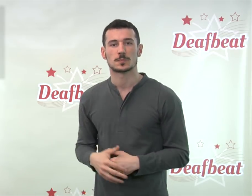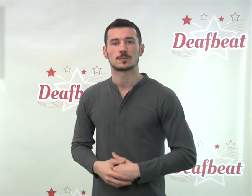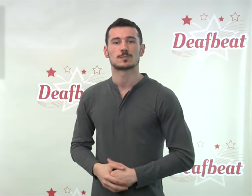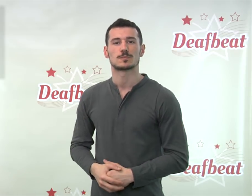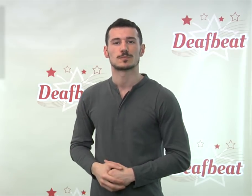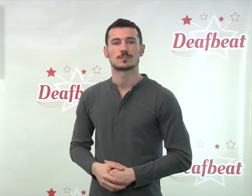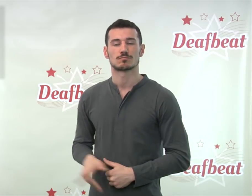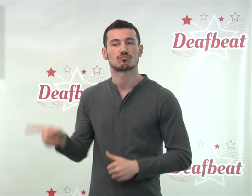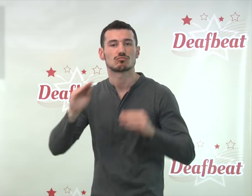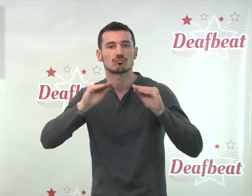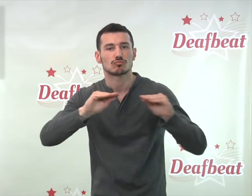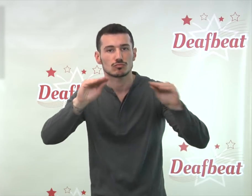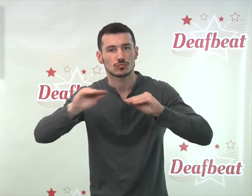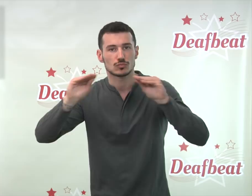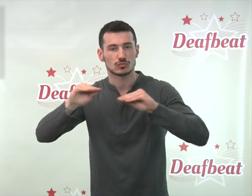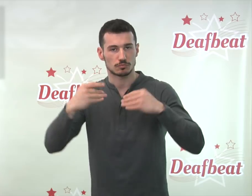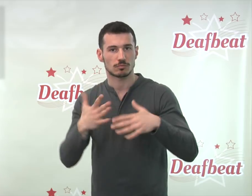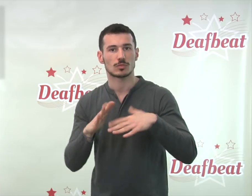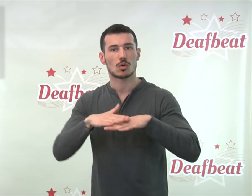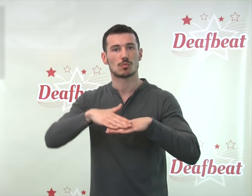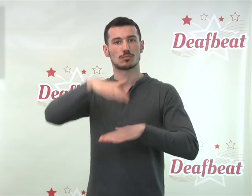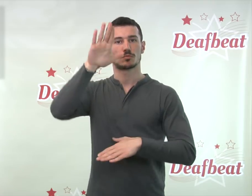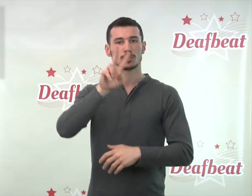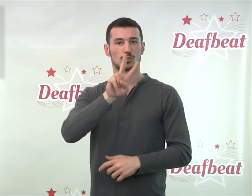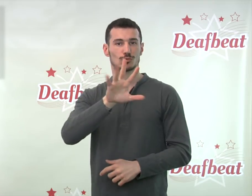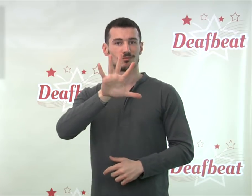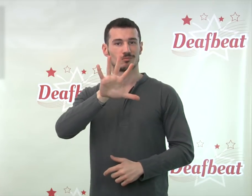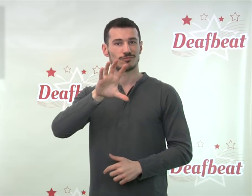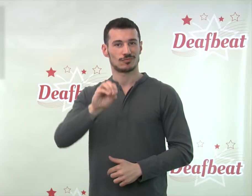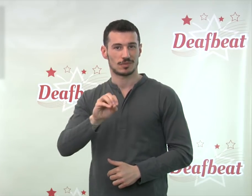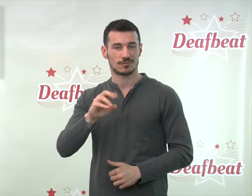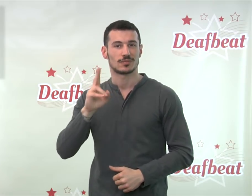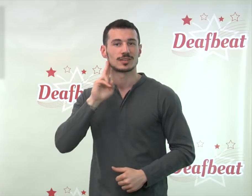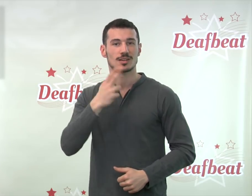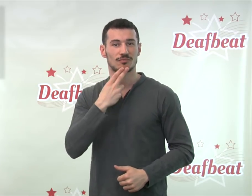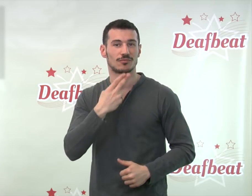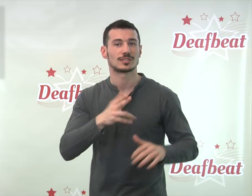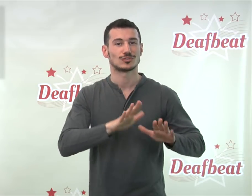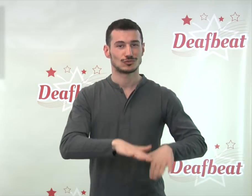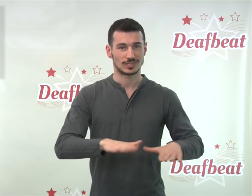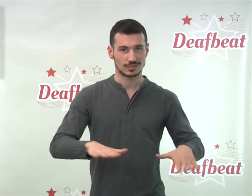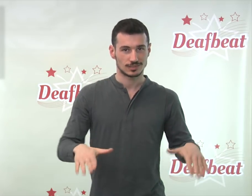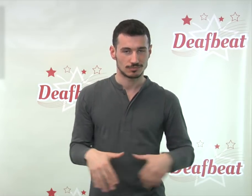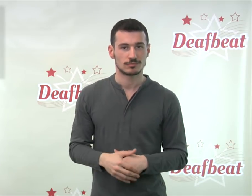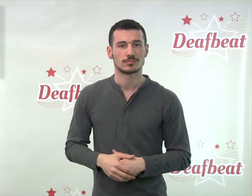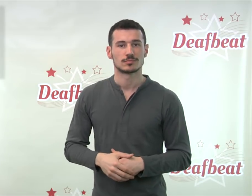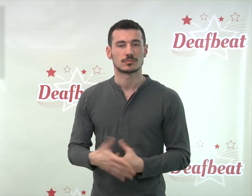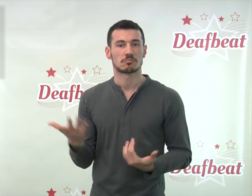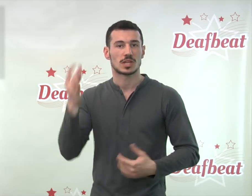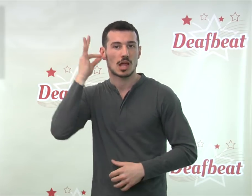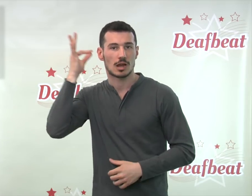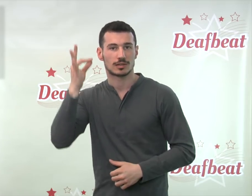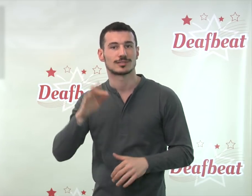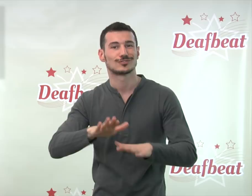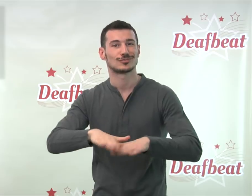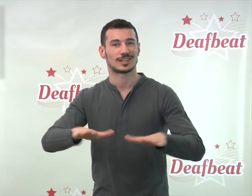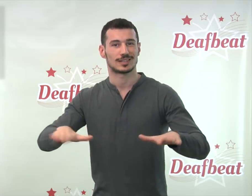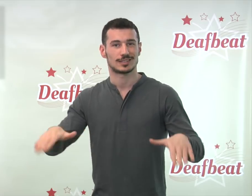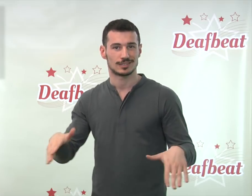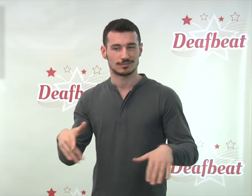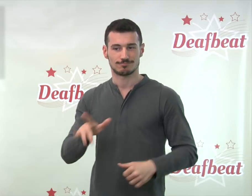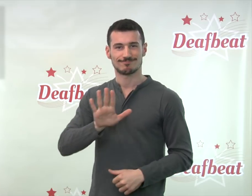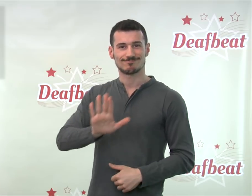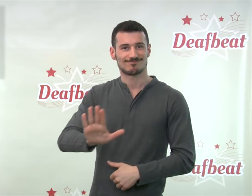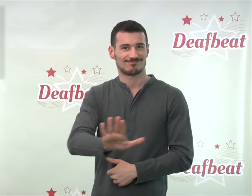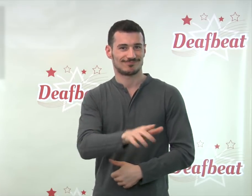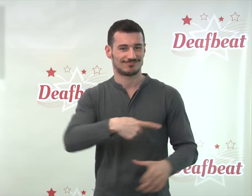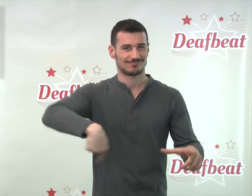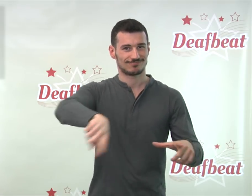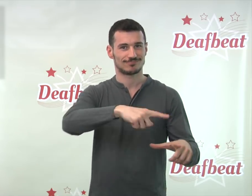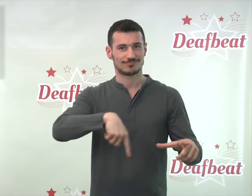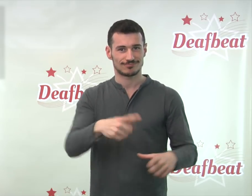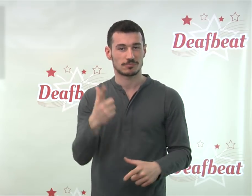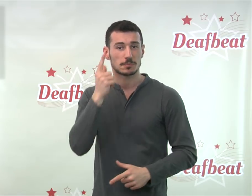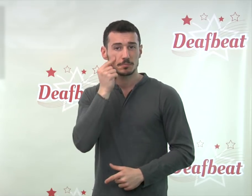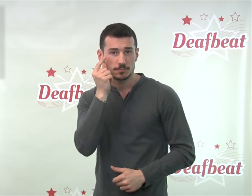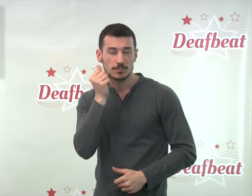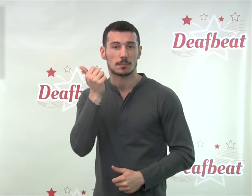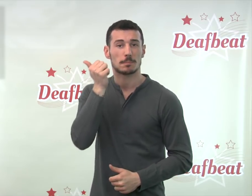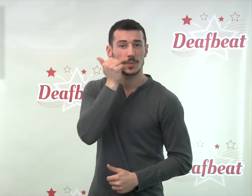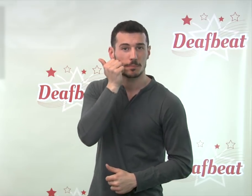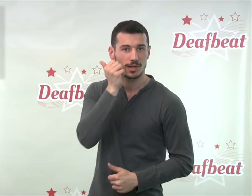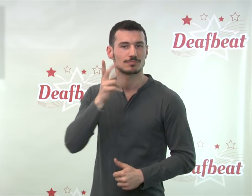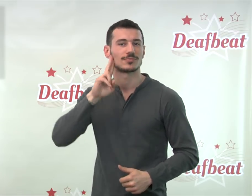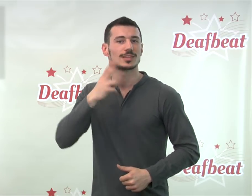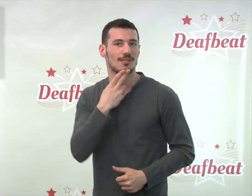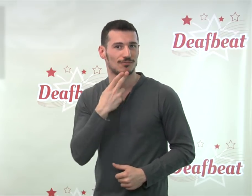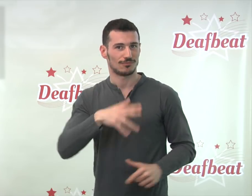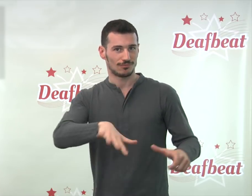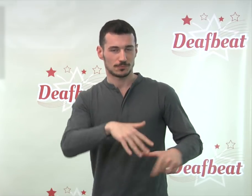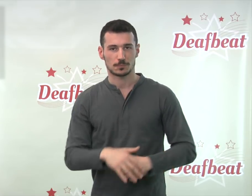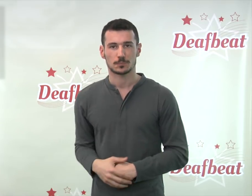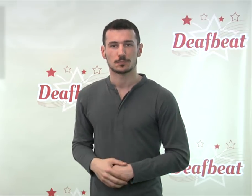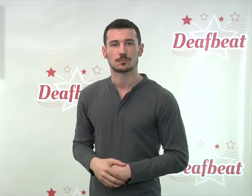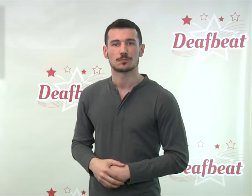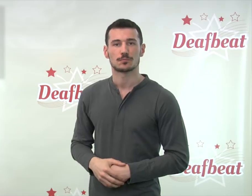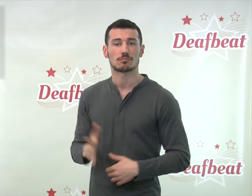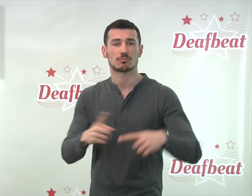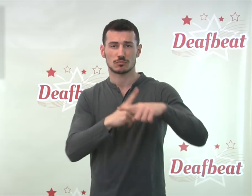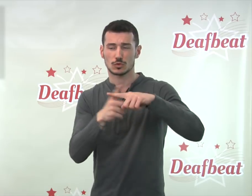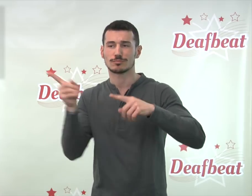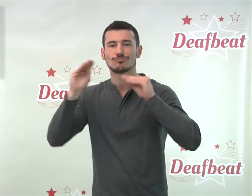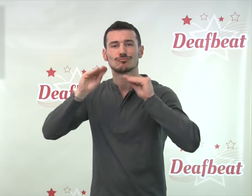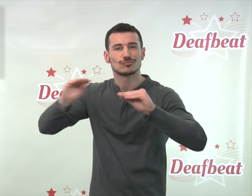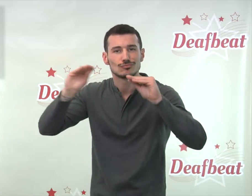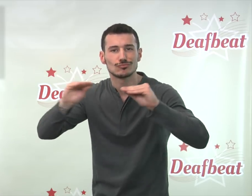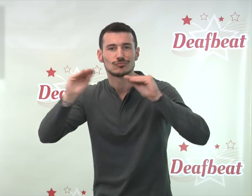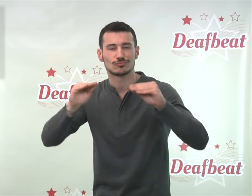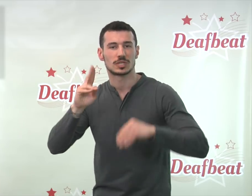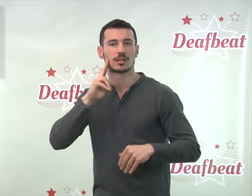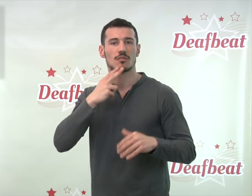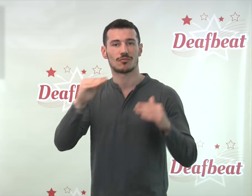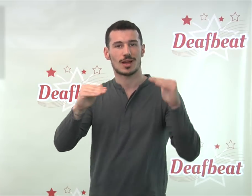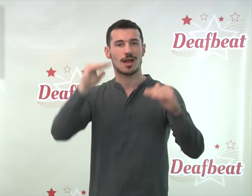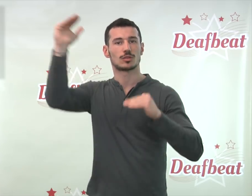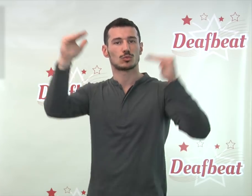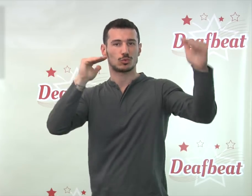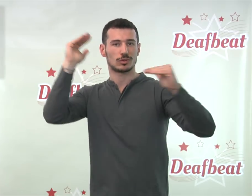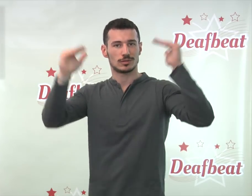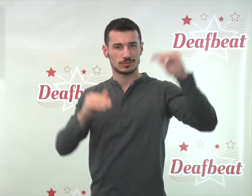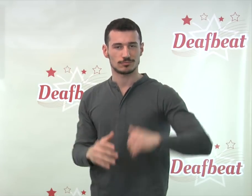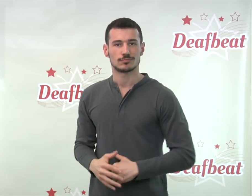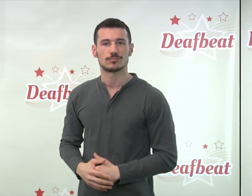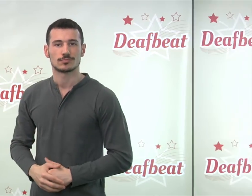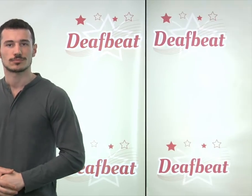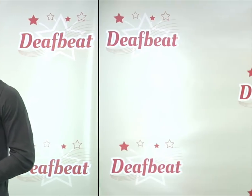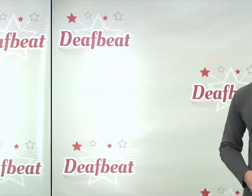and paintings for over 250 Deaf children, hearing children of Deaf parents and Deaf adults.